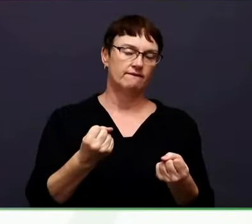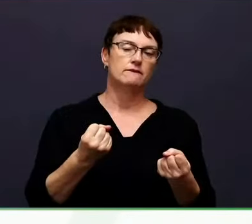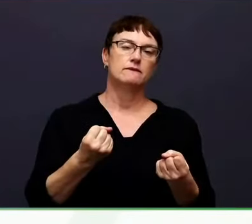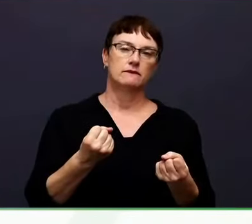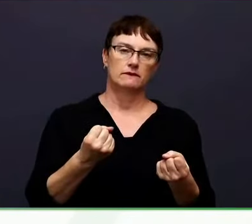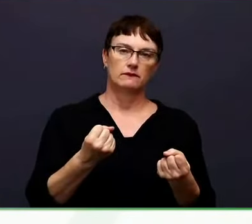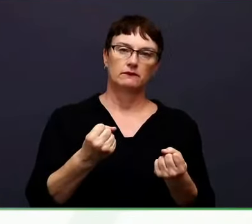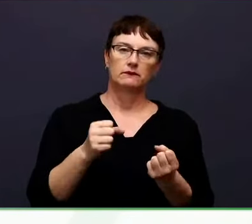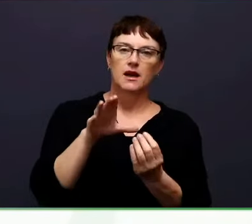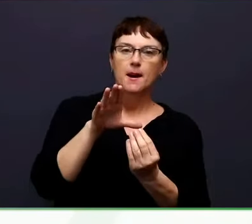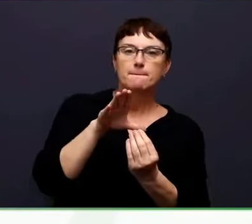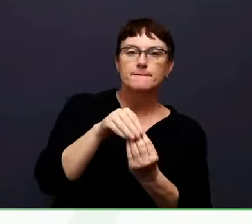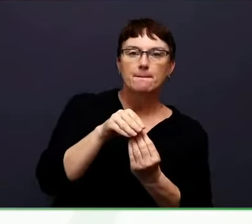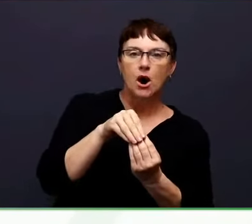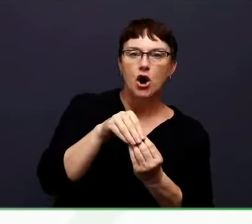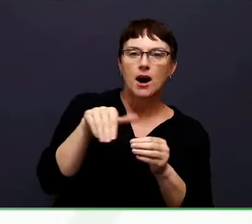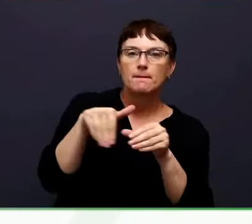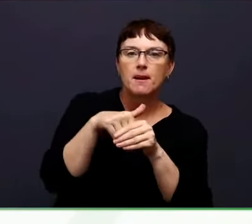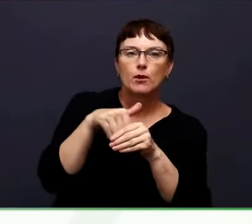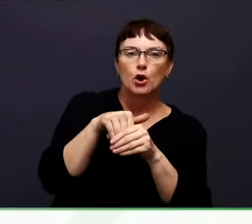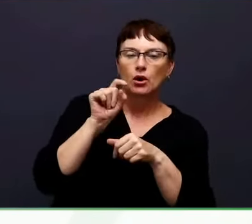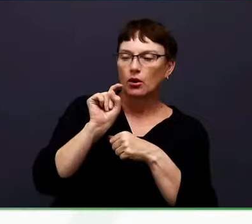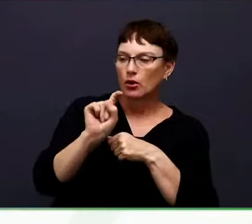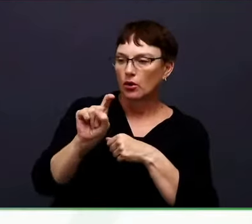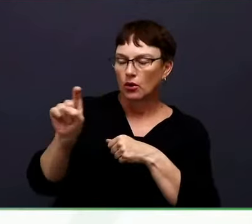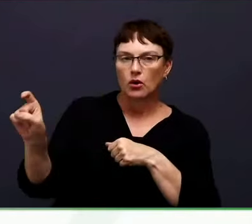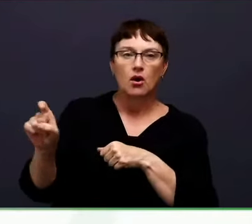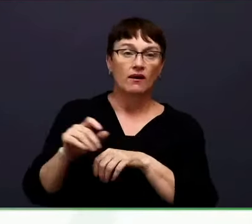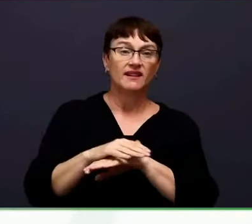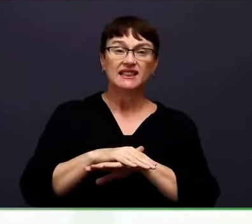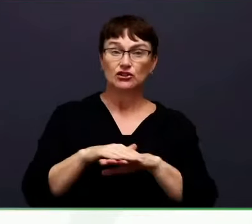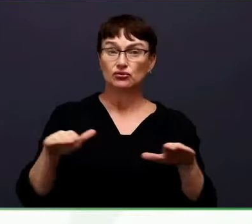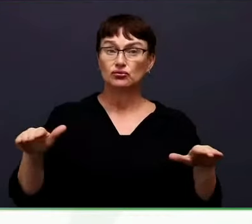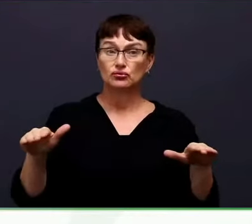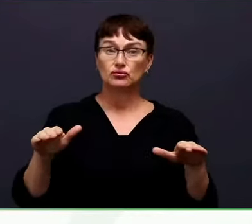City as well.